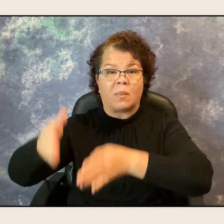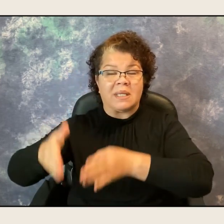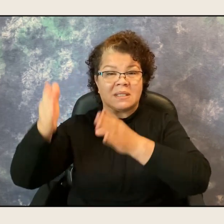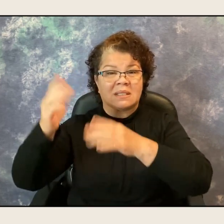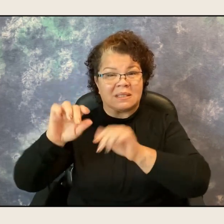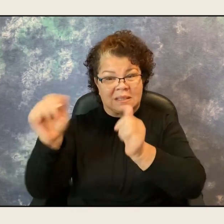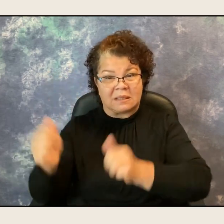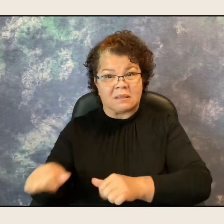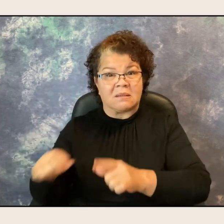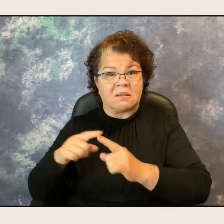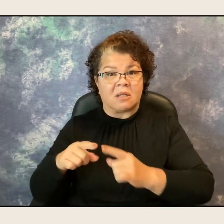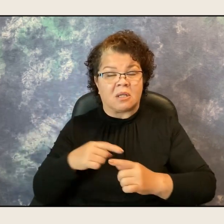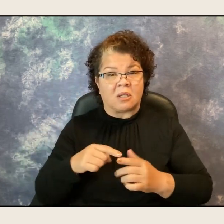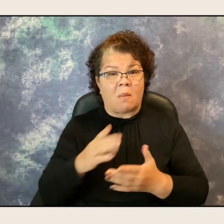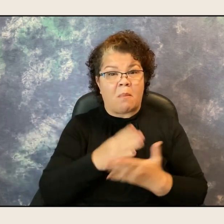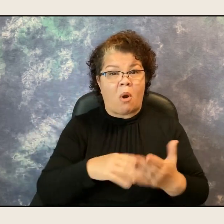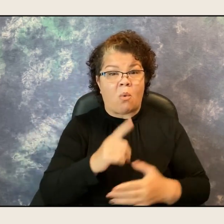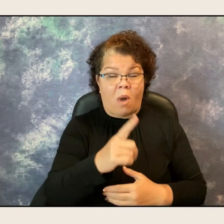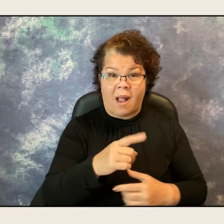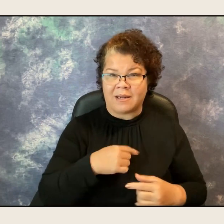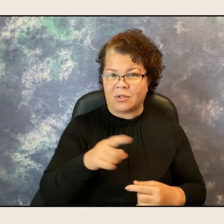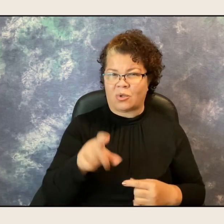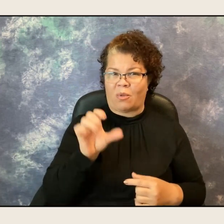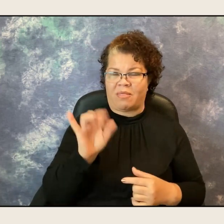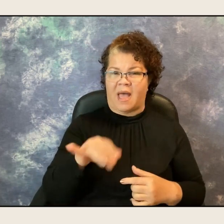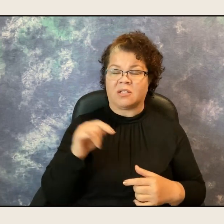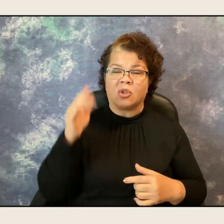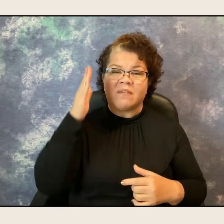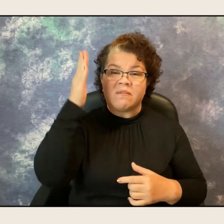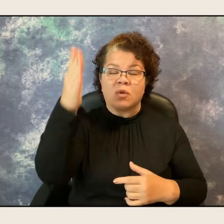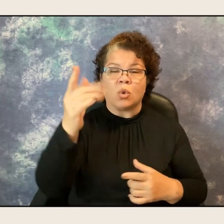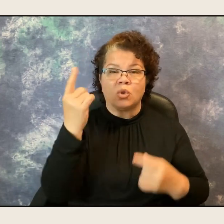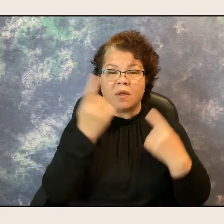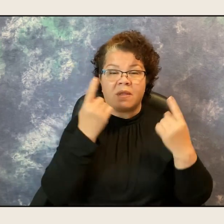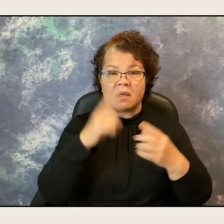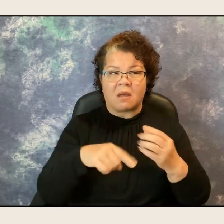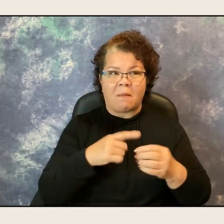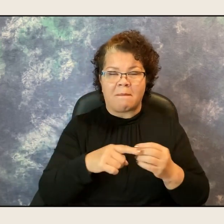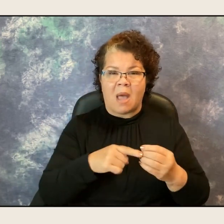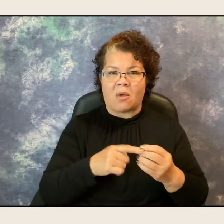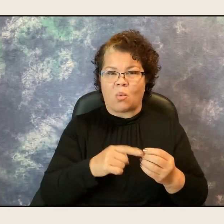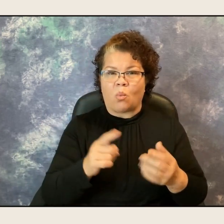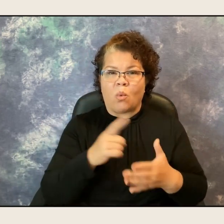there's the future thinking about the frontier of the future that could be in the neighborhoods, but you don't have to put that up front.